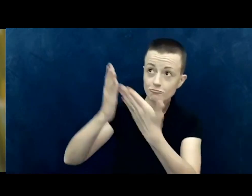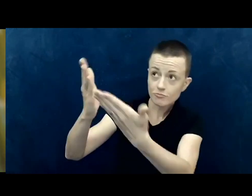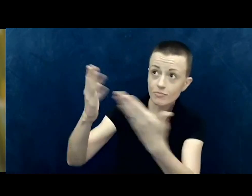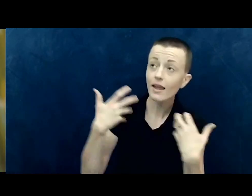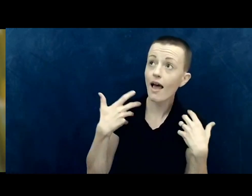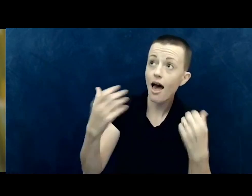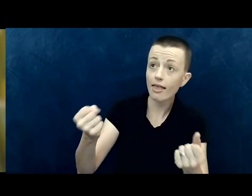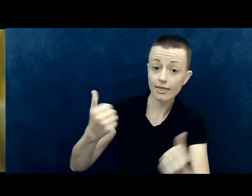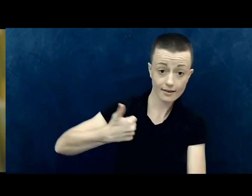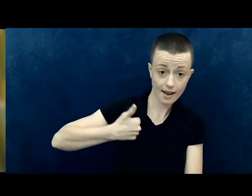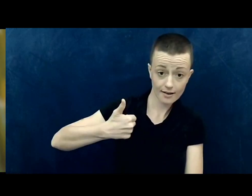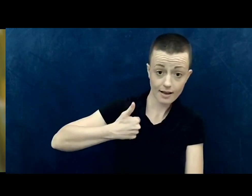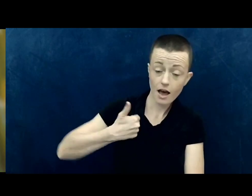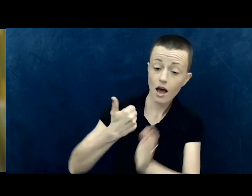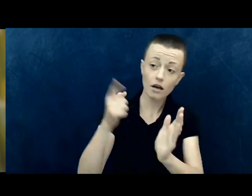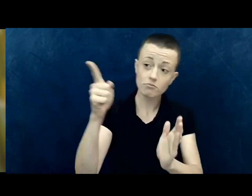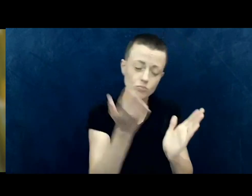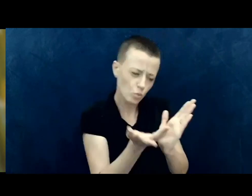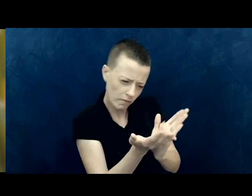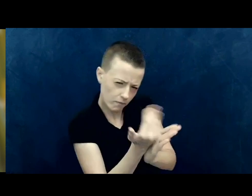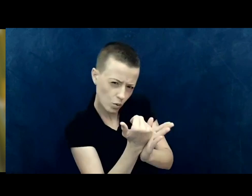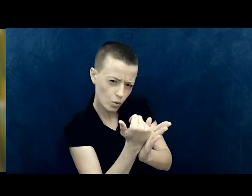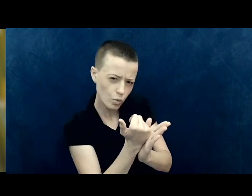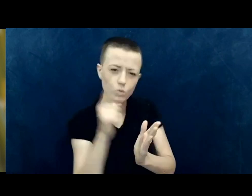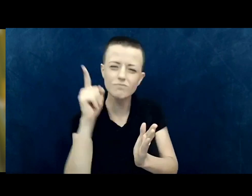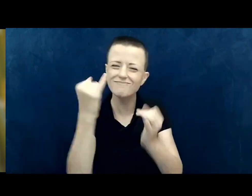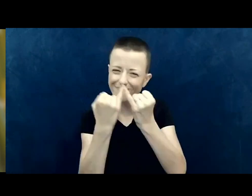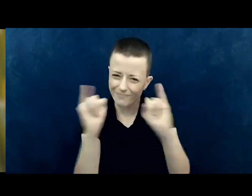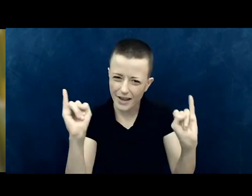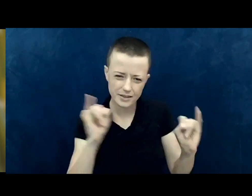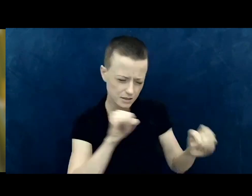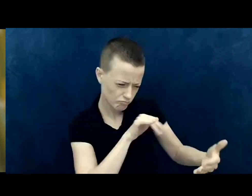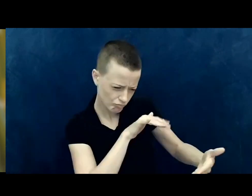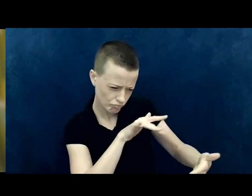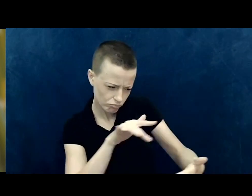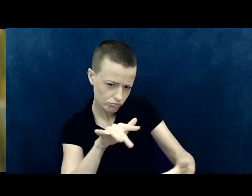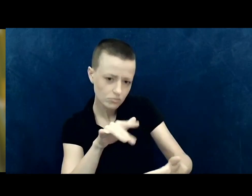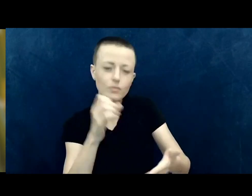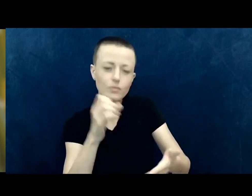Health Canada then conducts a thorough and independent review of all the data,